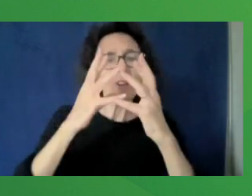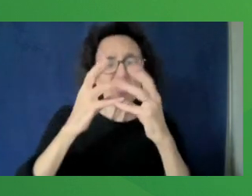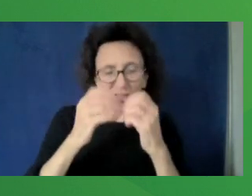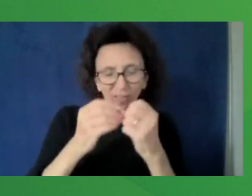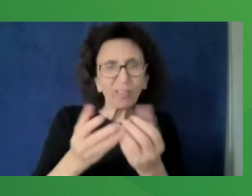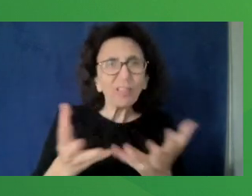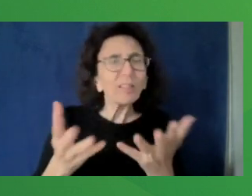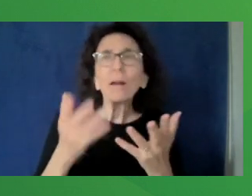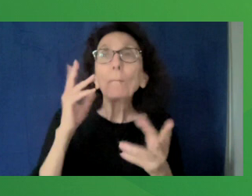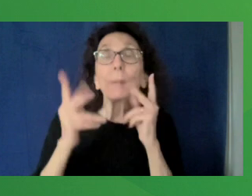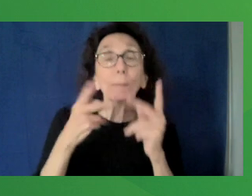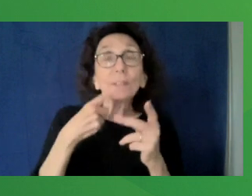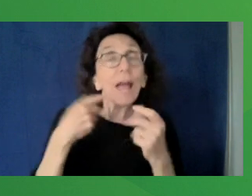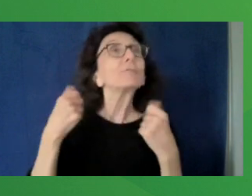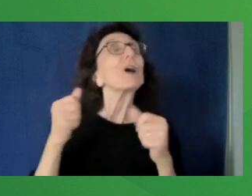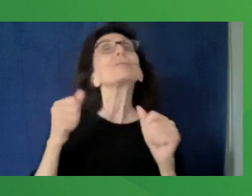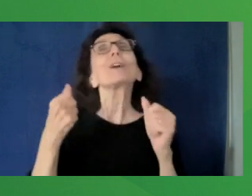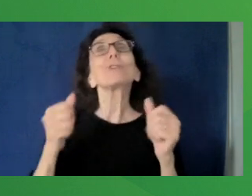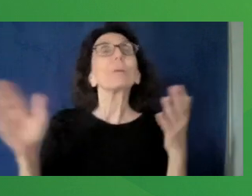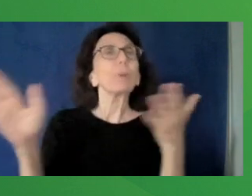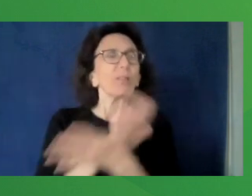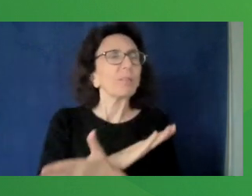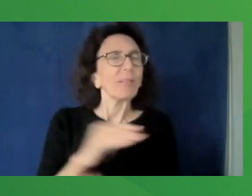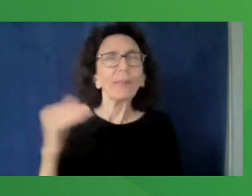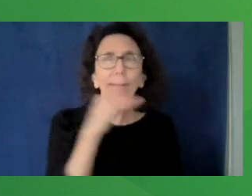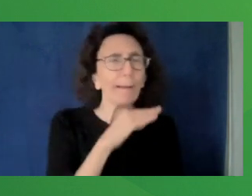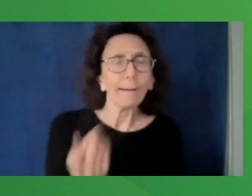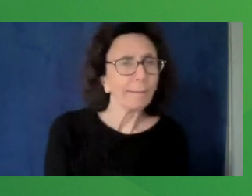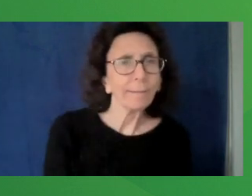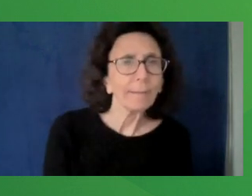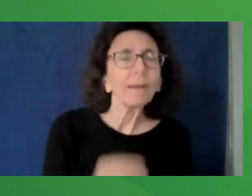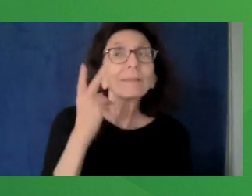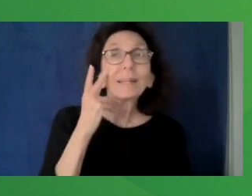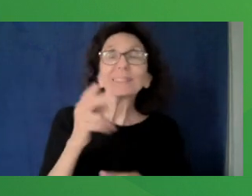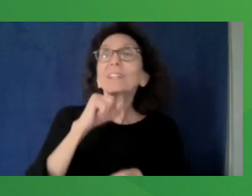are trying, but in reality, they are lying. They see the trash on the street, it's all the way upto